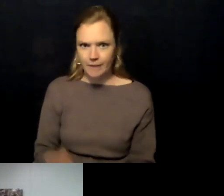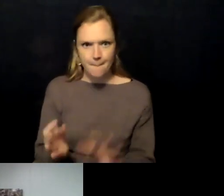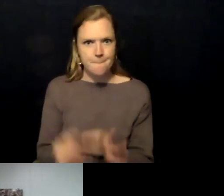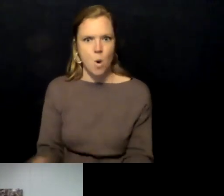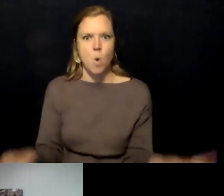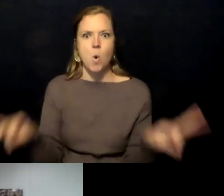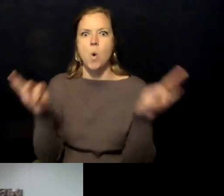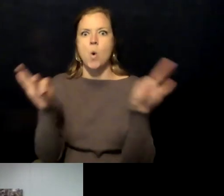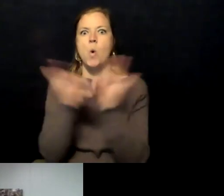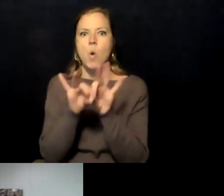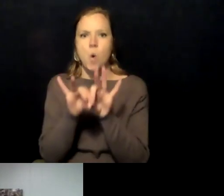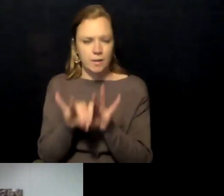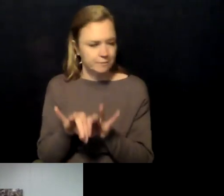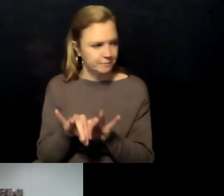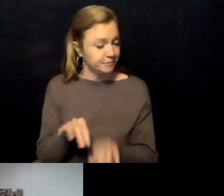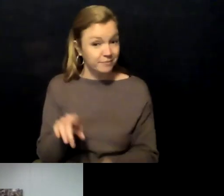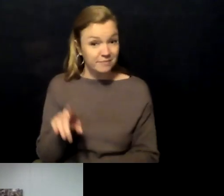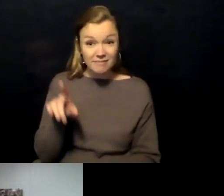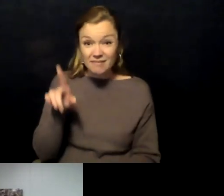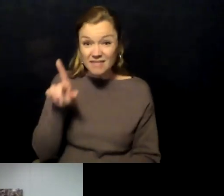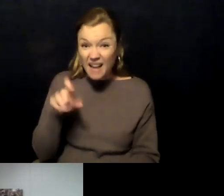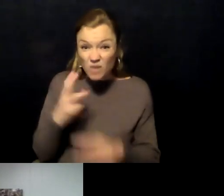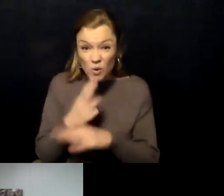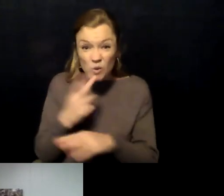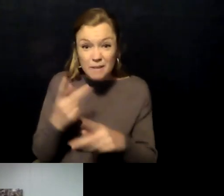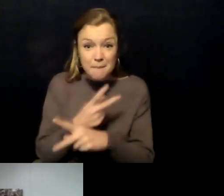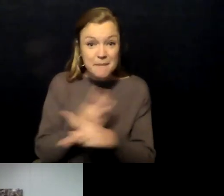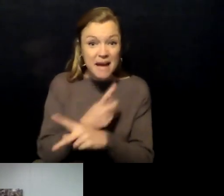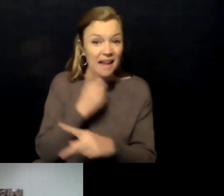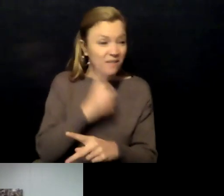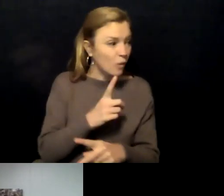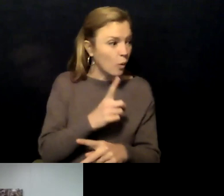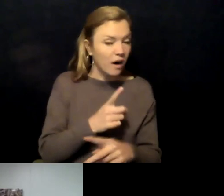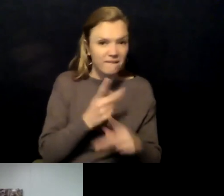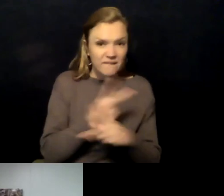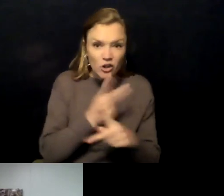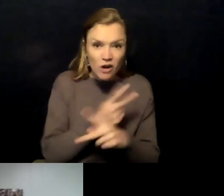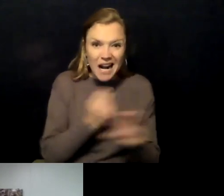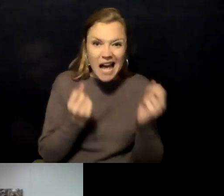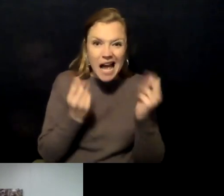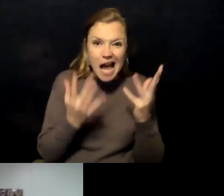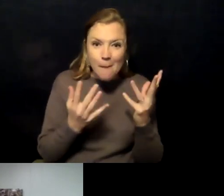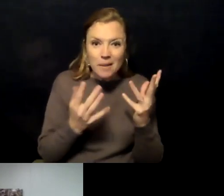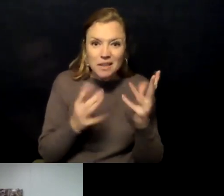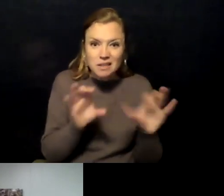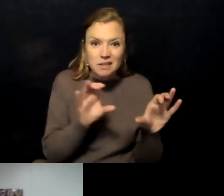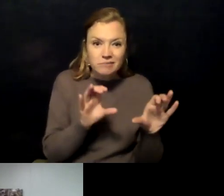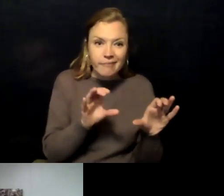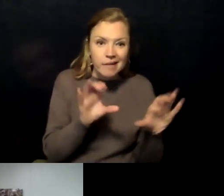calculating fertilizer application rates, and you know things like that. So